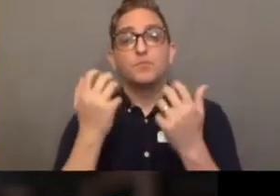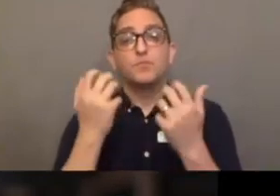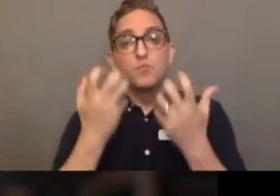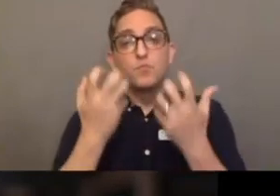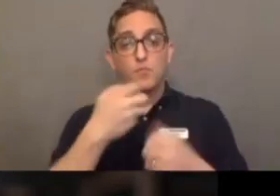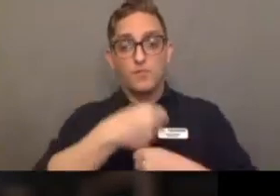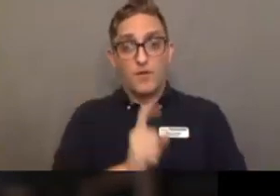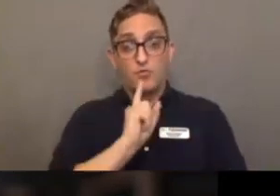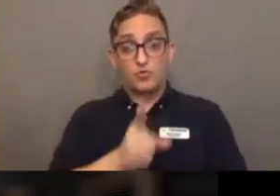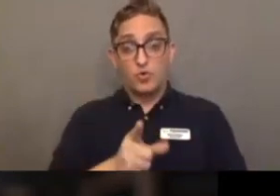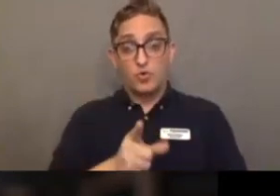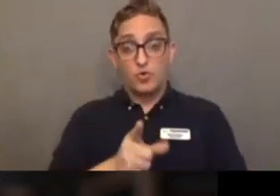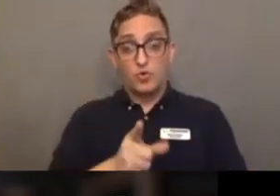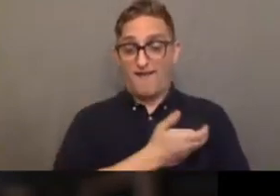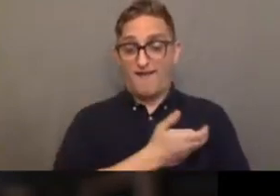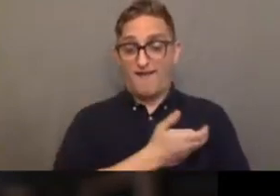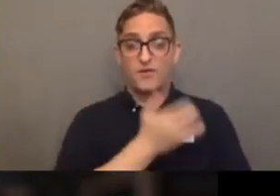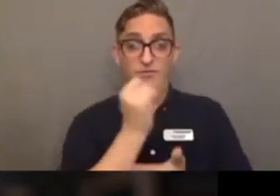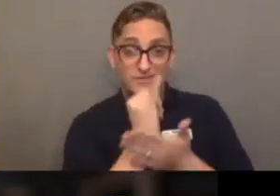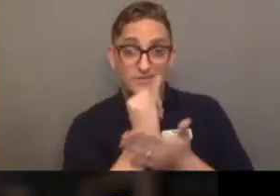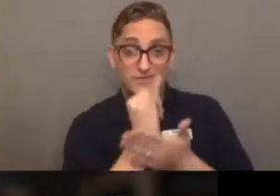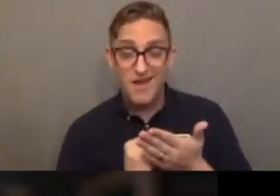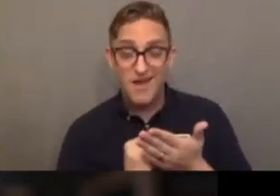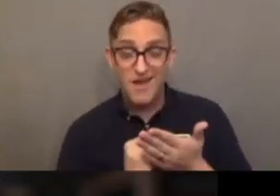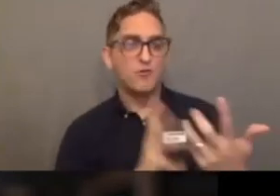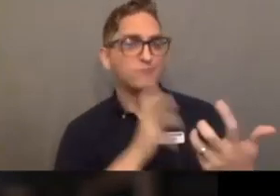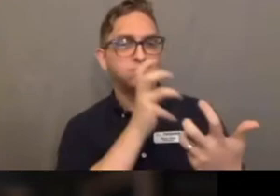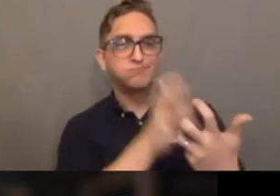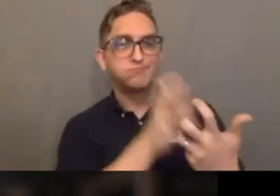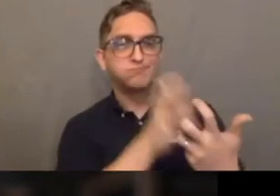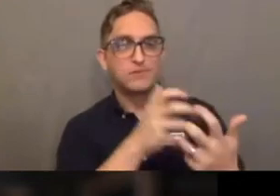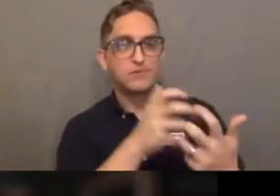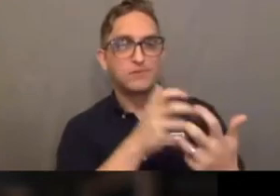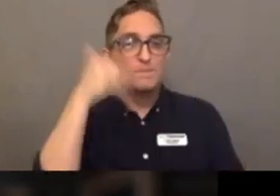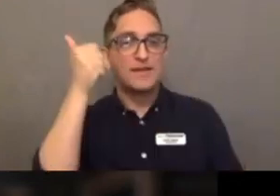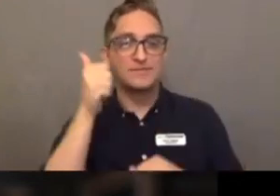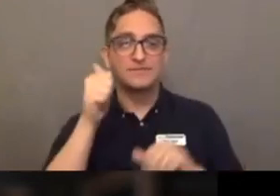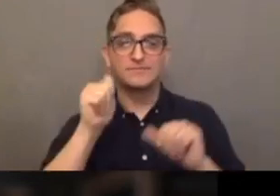to allow them to be the best at what they can be, if we're looking for them to be productive